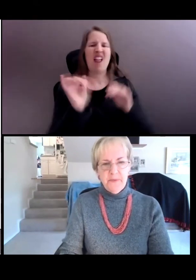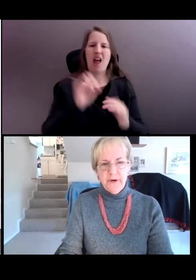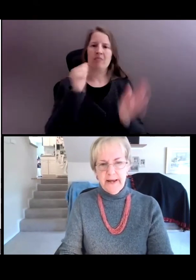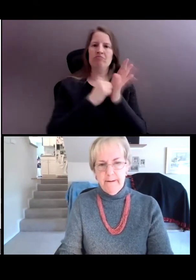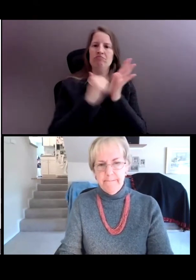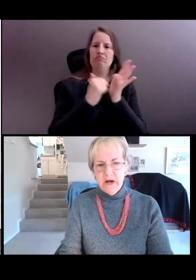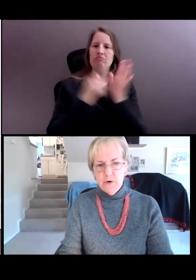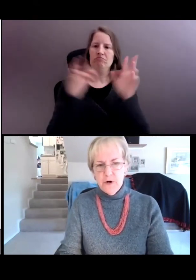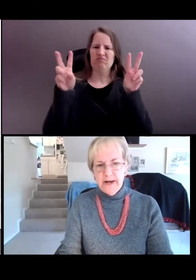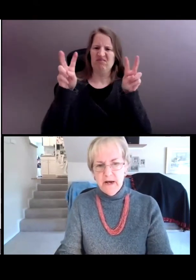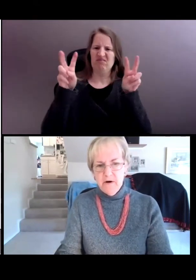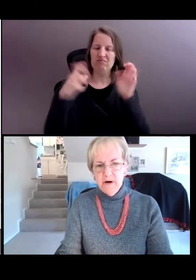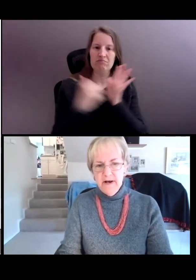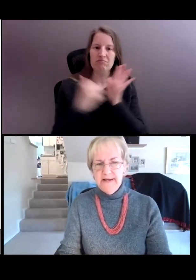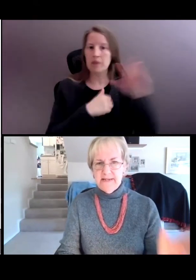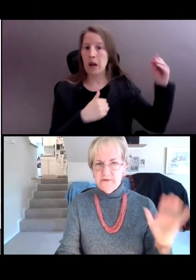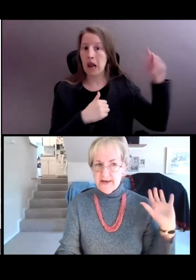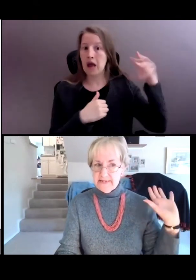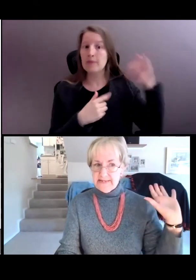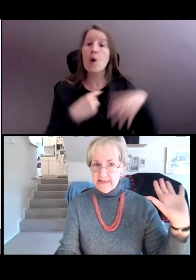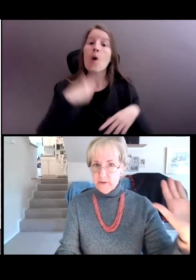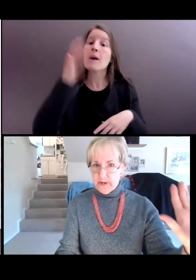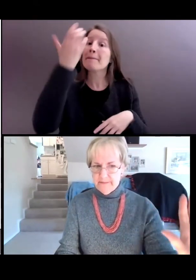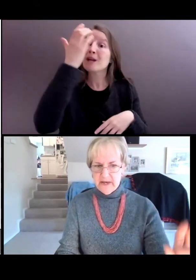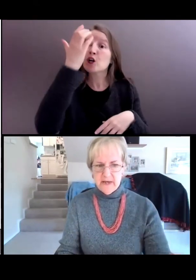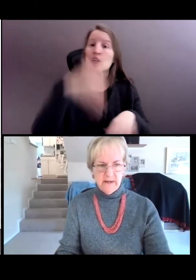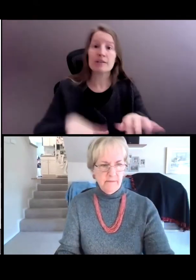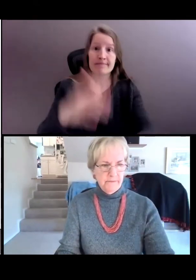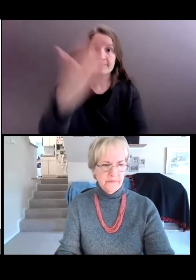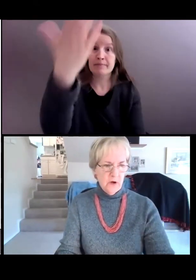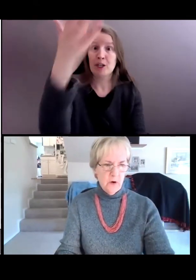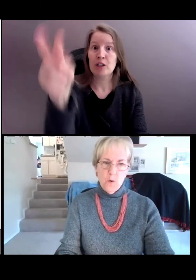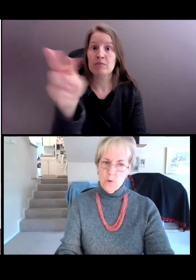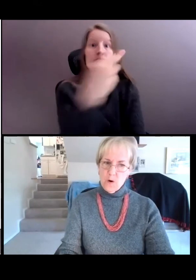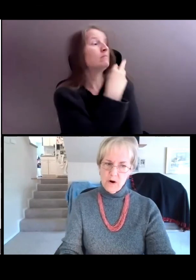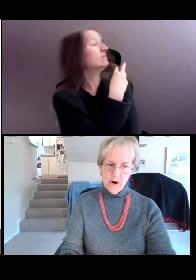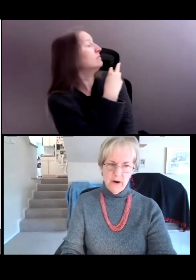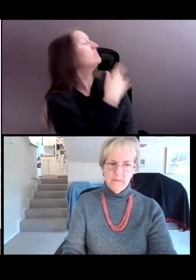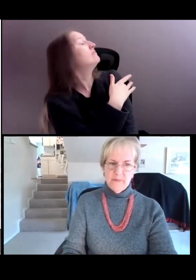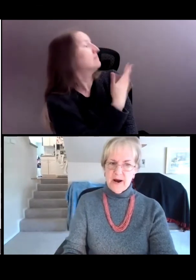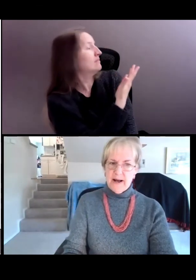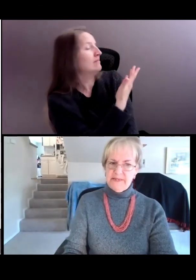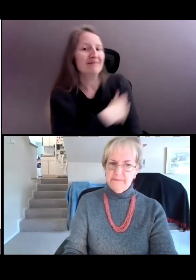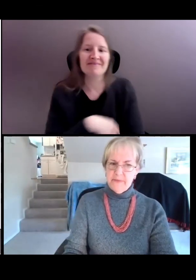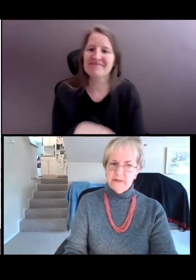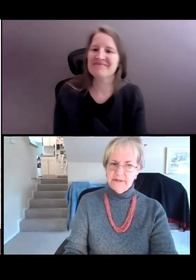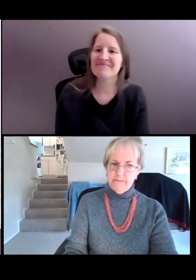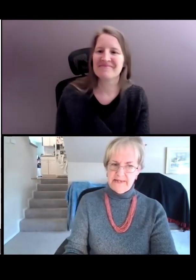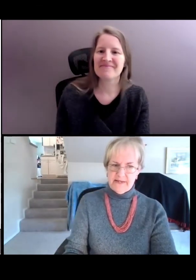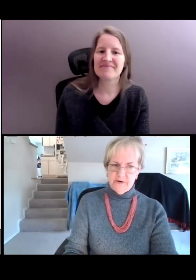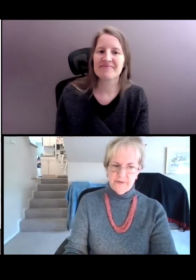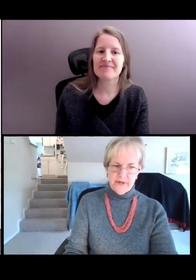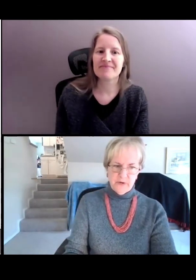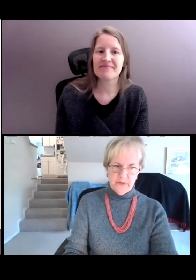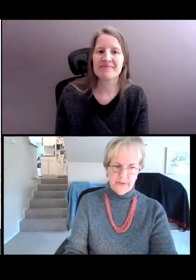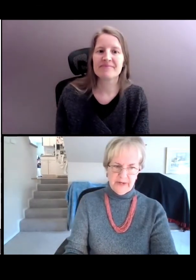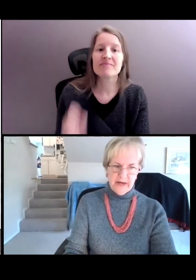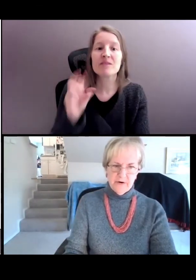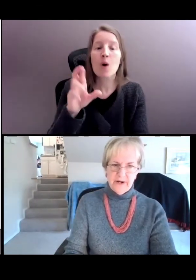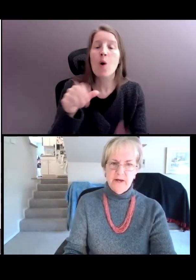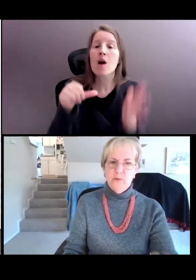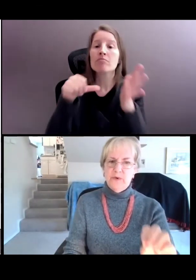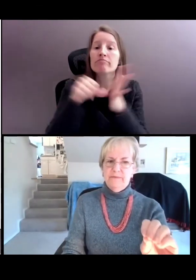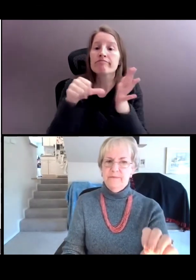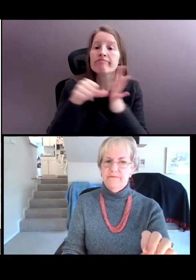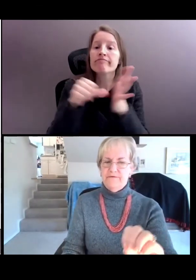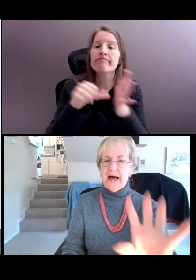putting a mirror so they can see you coming in or perhaps a little buzzer that would flash